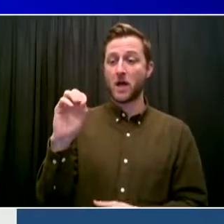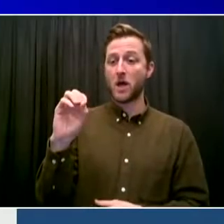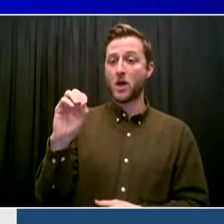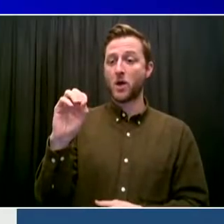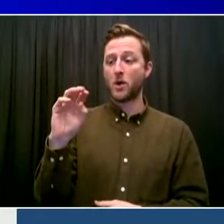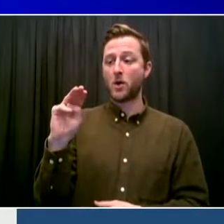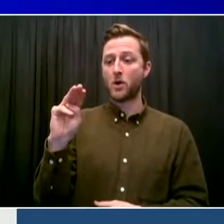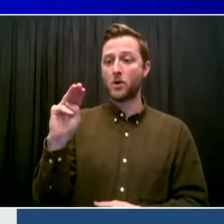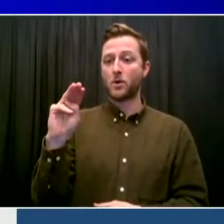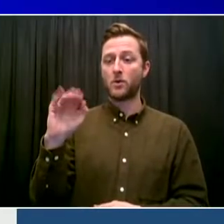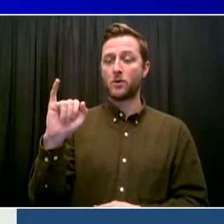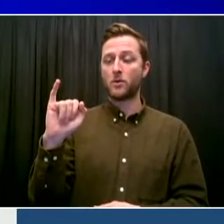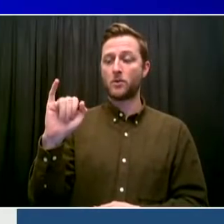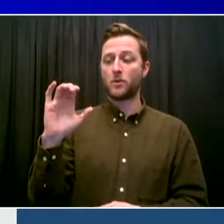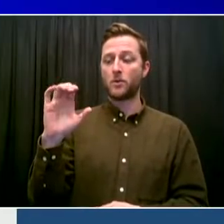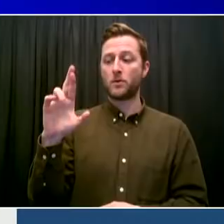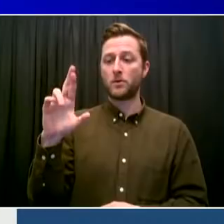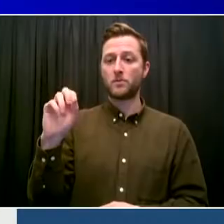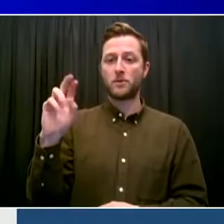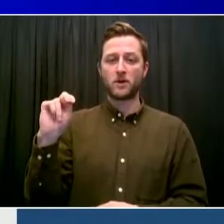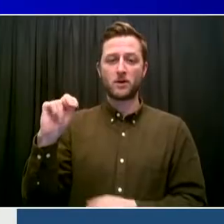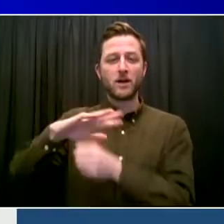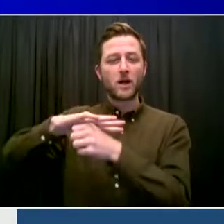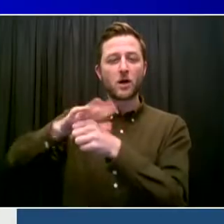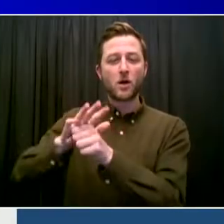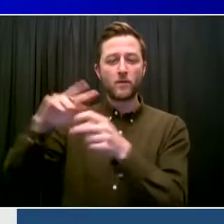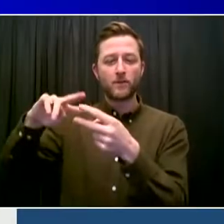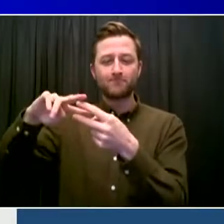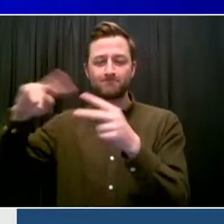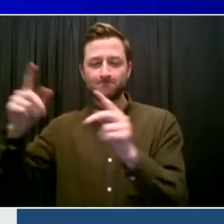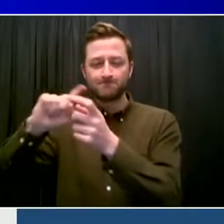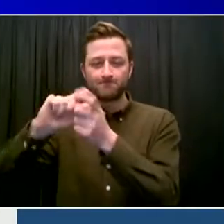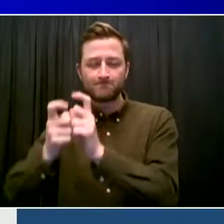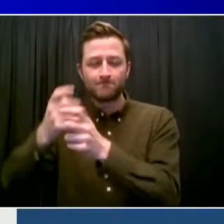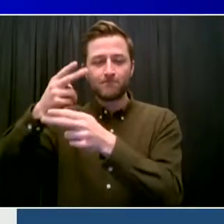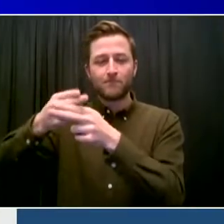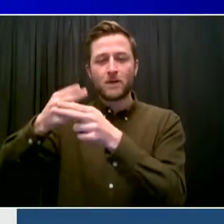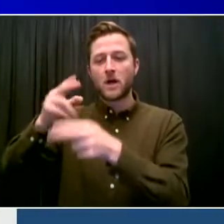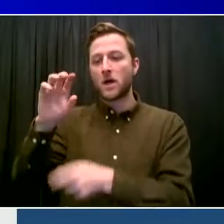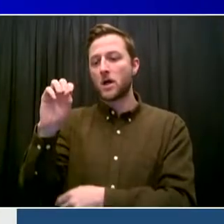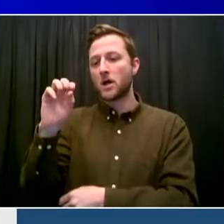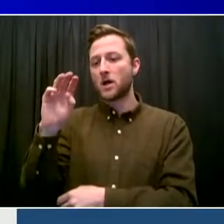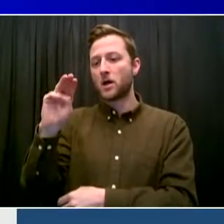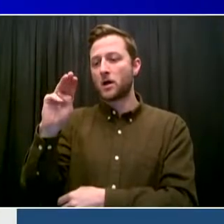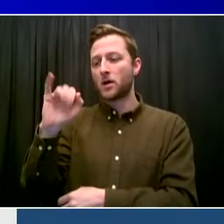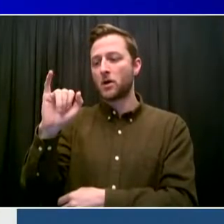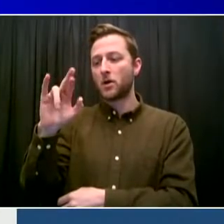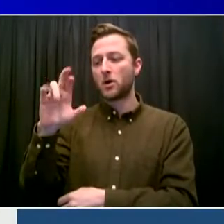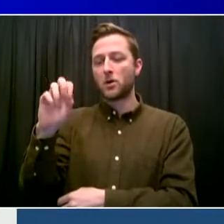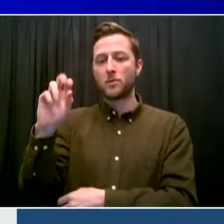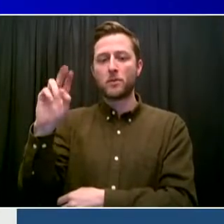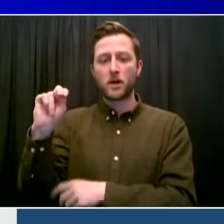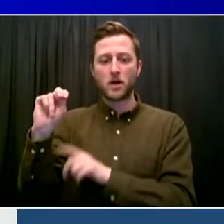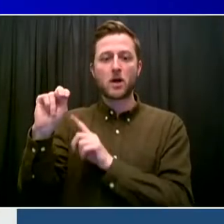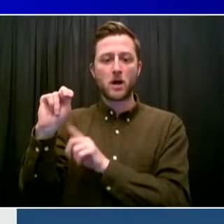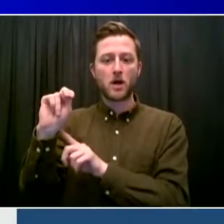TANHKS TO THE ACTIONS OF NEW